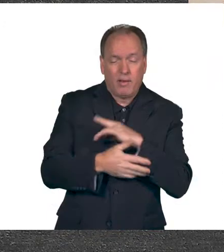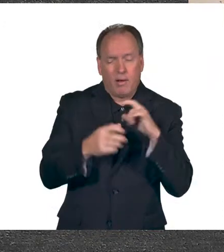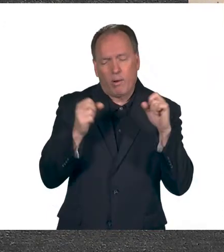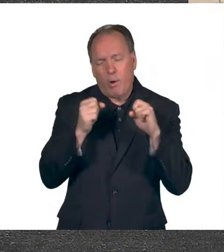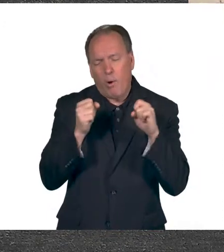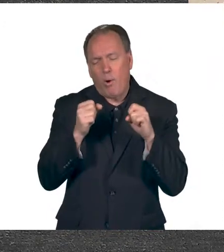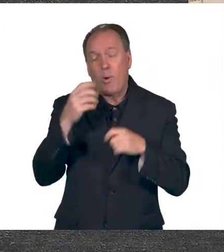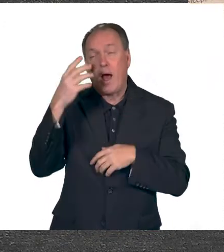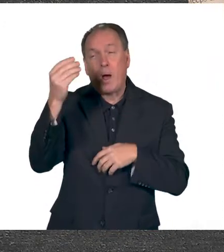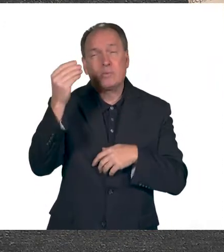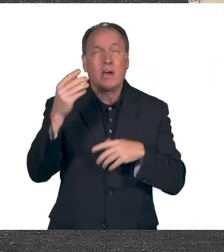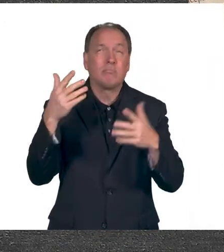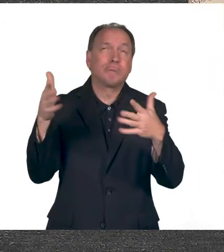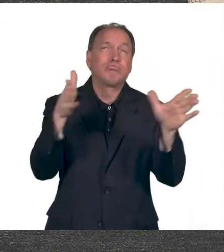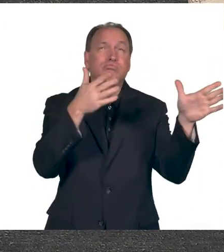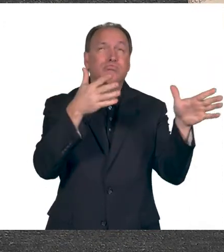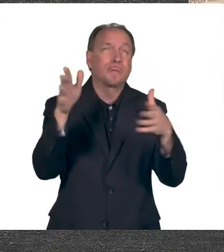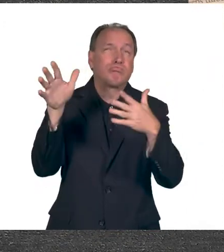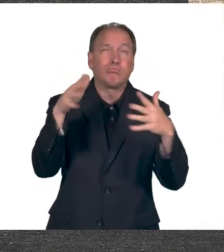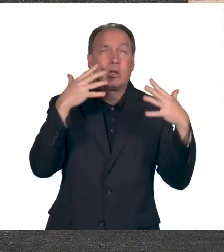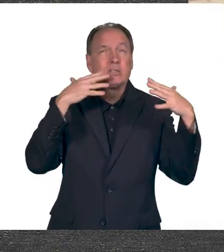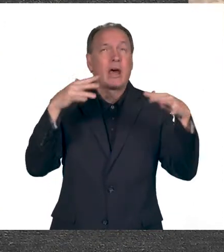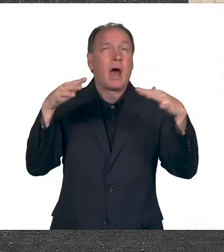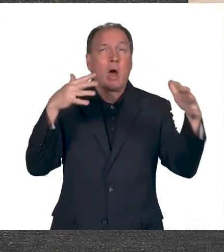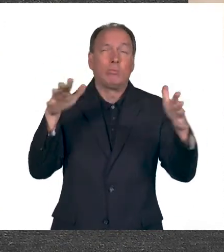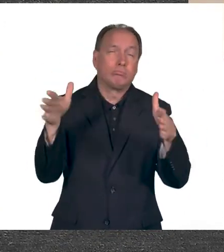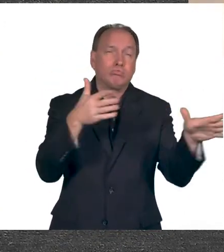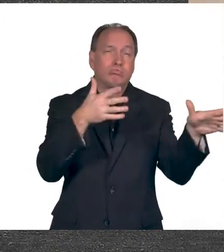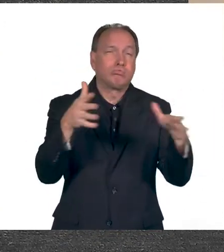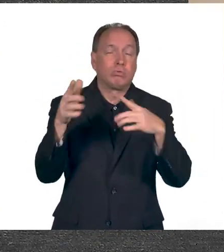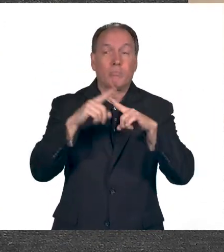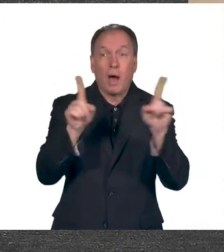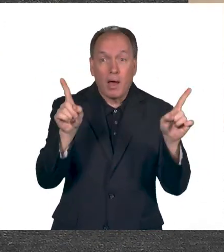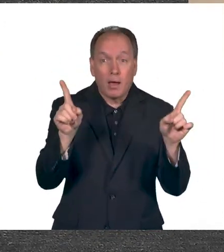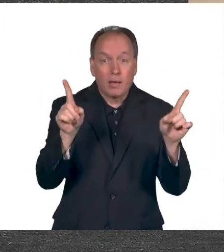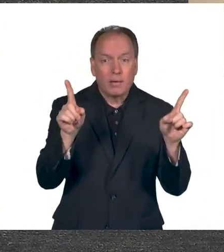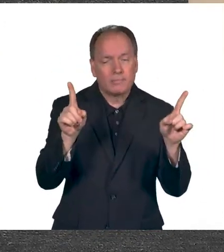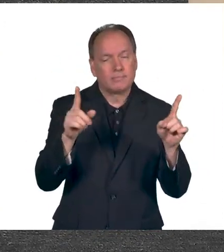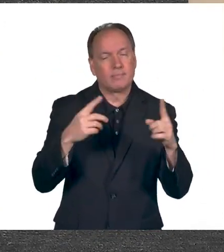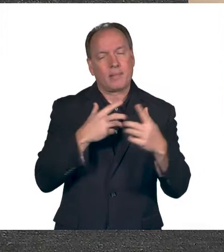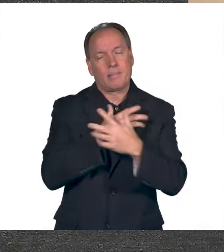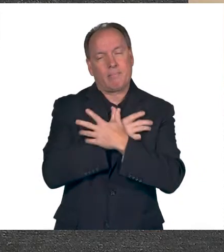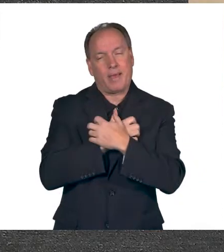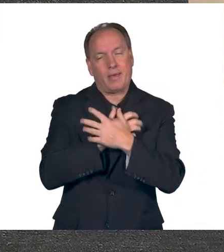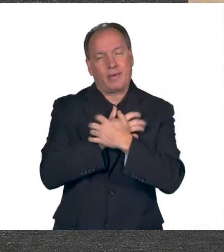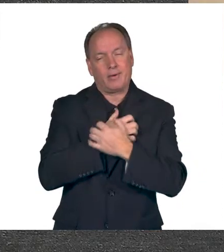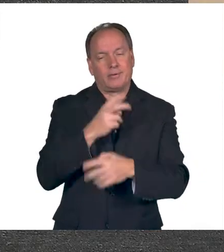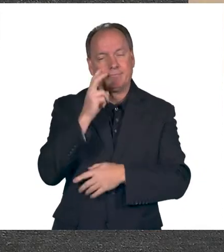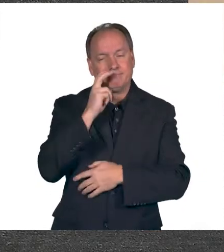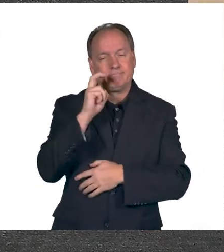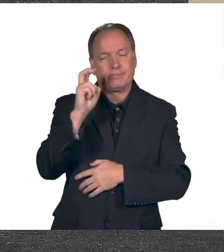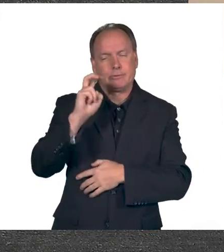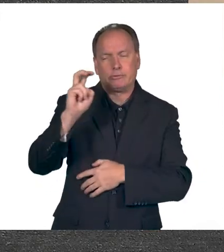The cold winds howl and the night sounds growl, but the bear snow on.